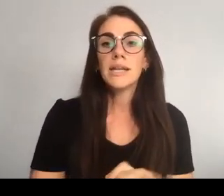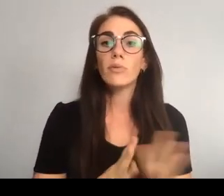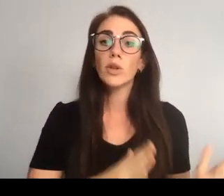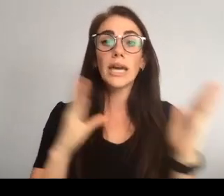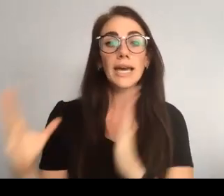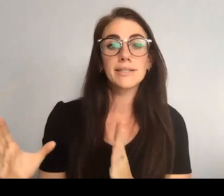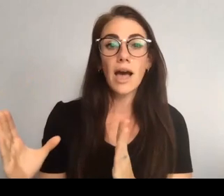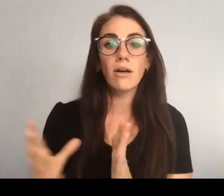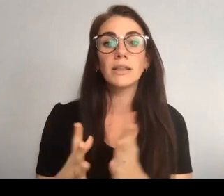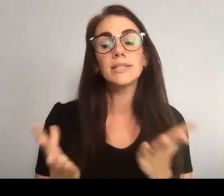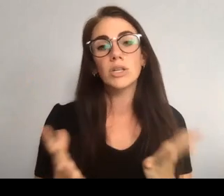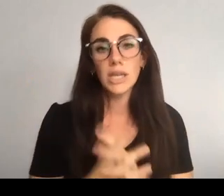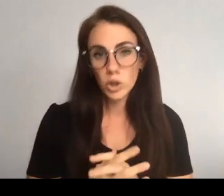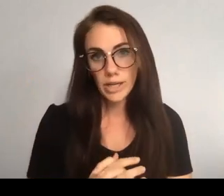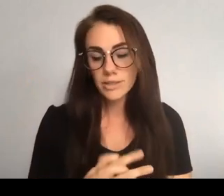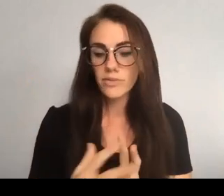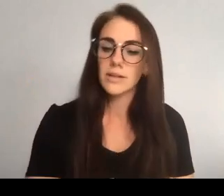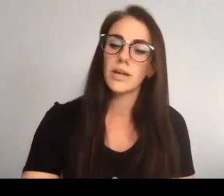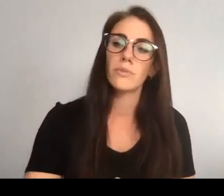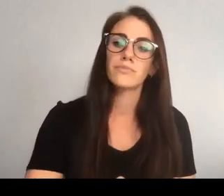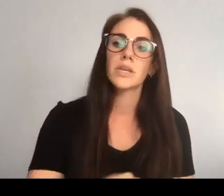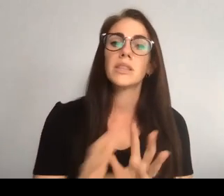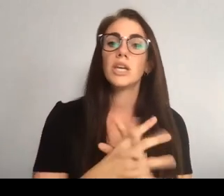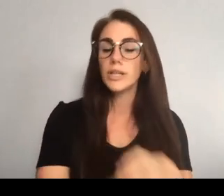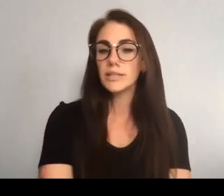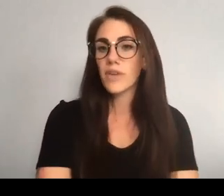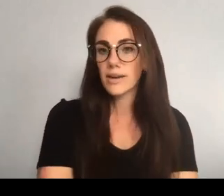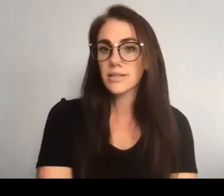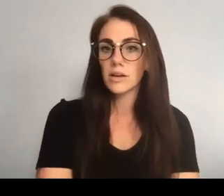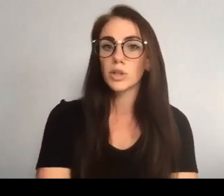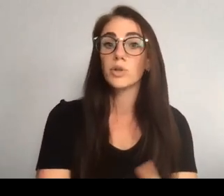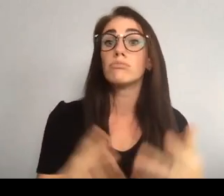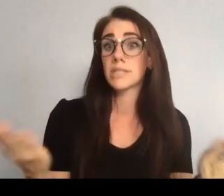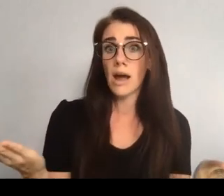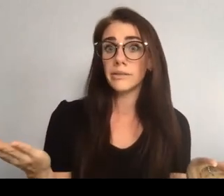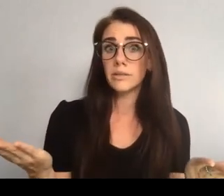at ASL let's look at the ingredients of ASL the ingredients of ASL include signs, Ok?